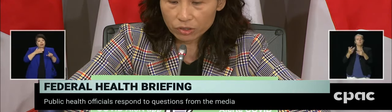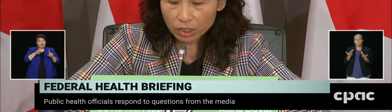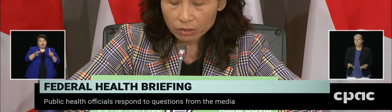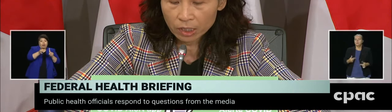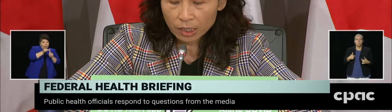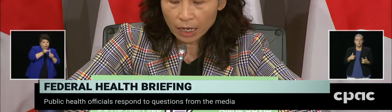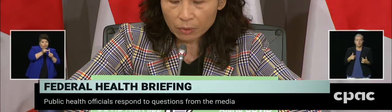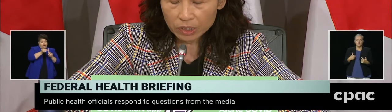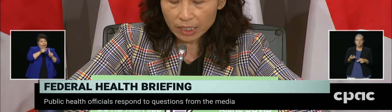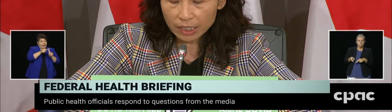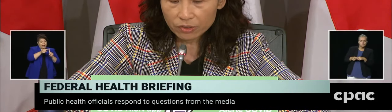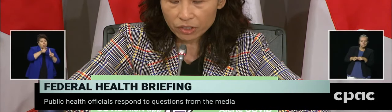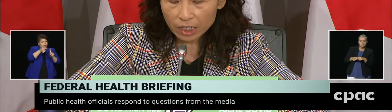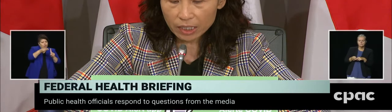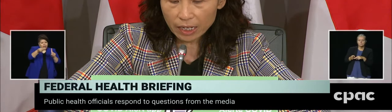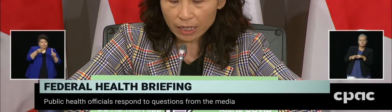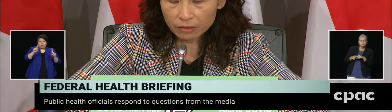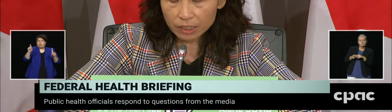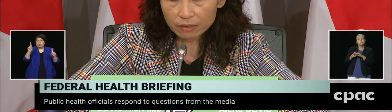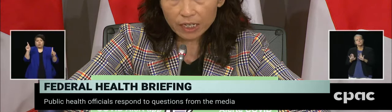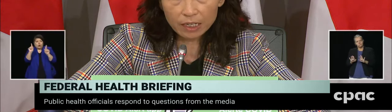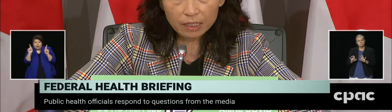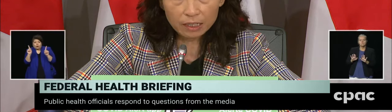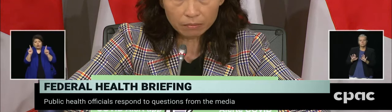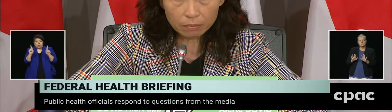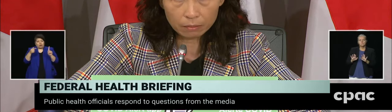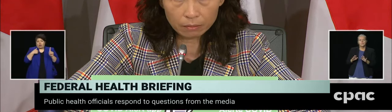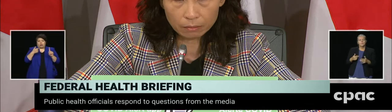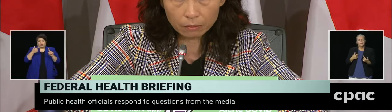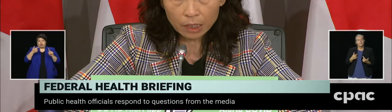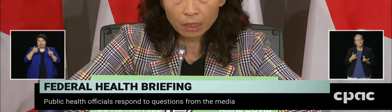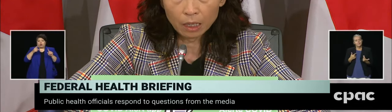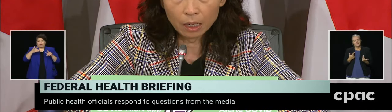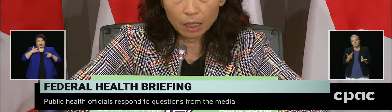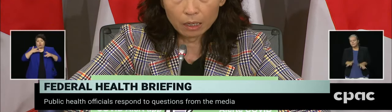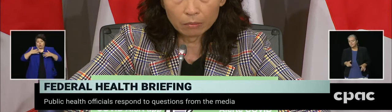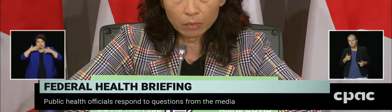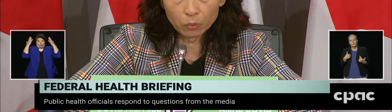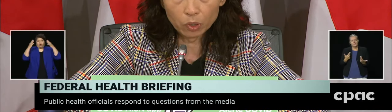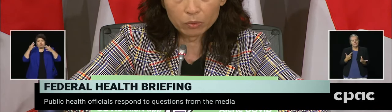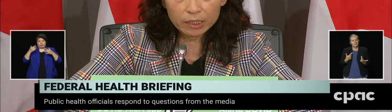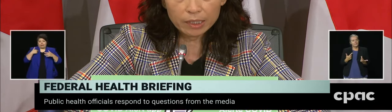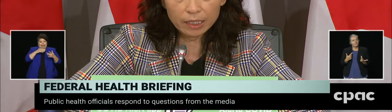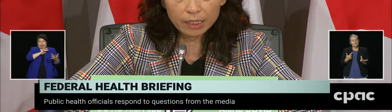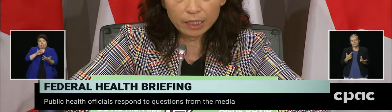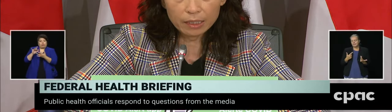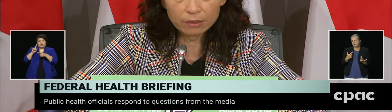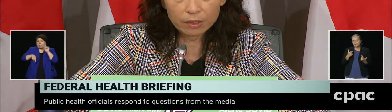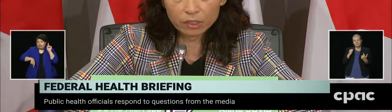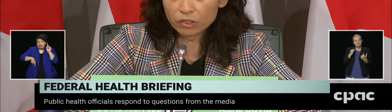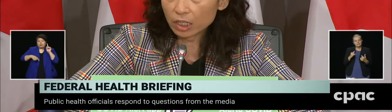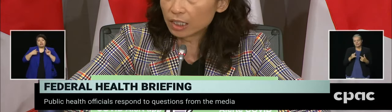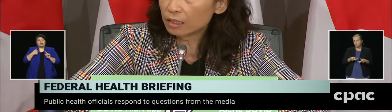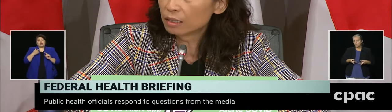ESCALATION, AND WE ARE NOT ABLE TO TRACE, TRACK, AND MANAGE THE CHAIN IN TRANSMISSION.